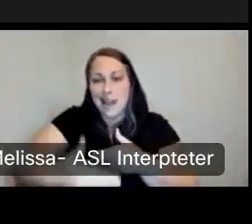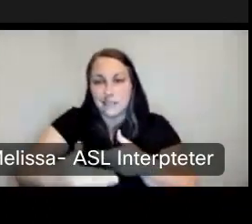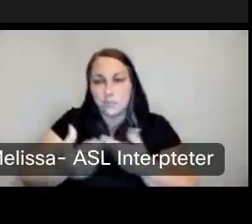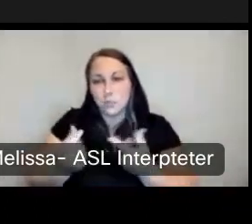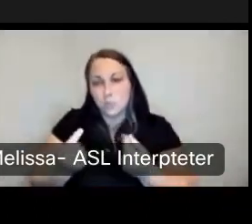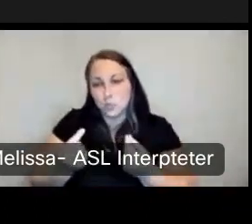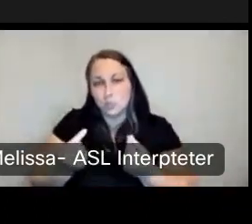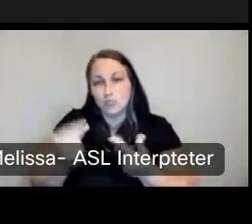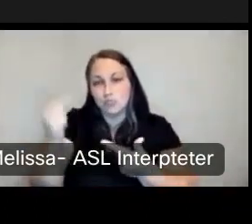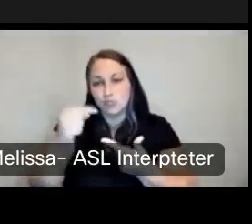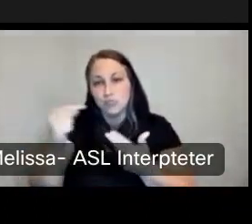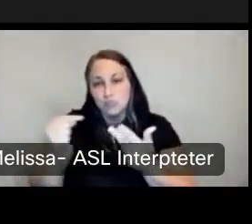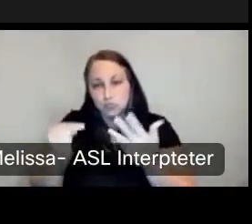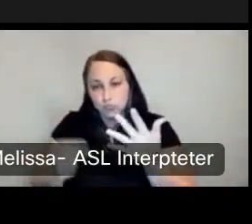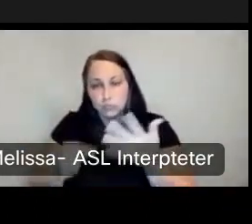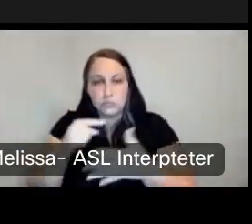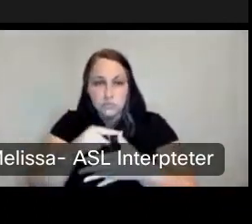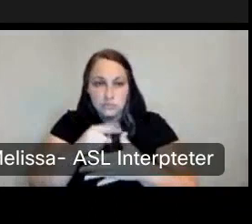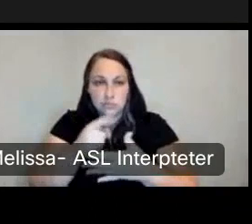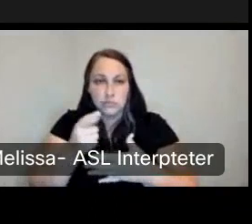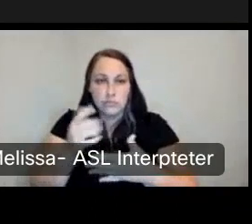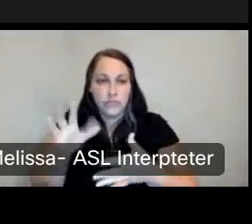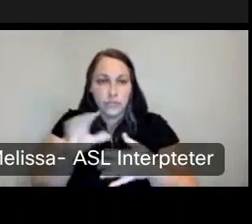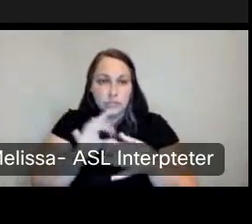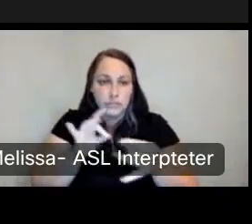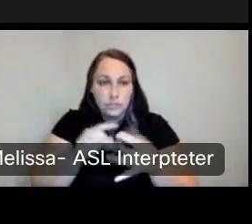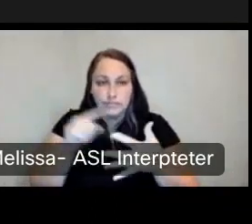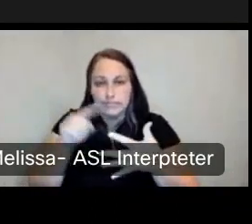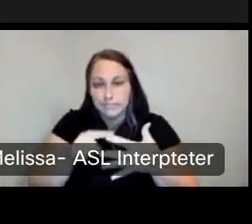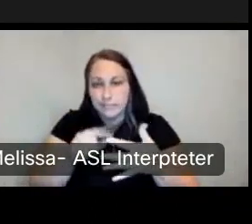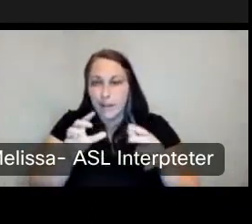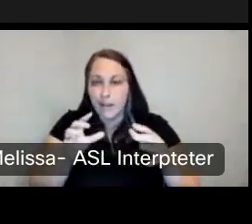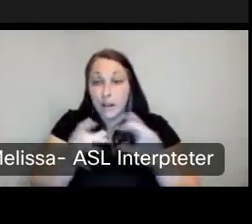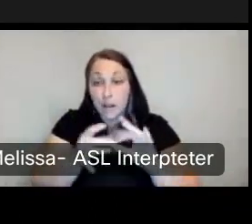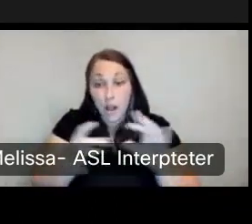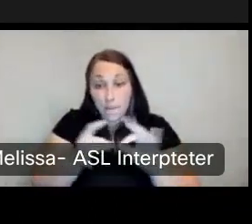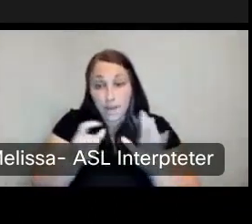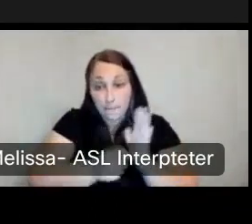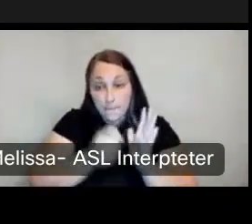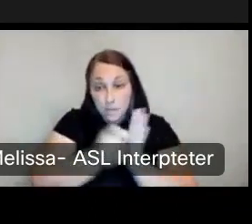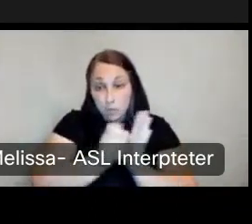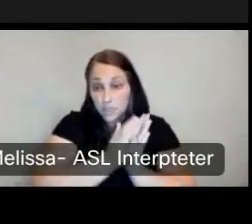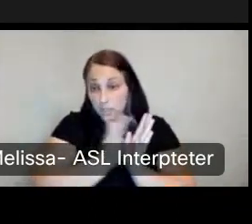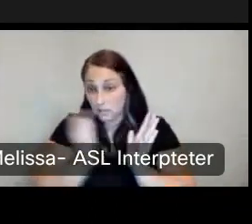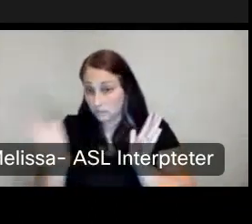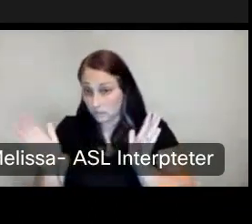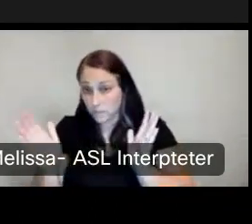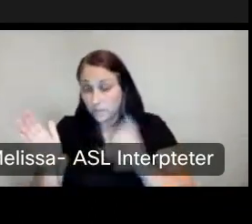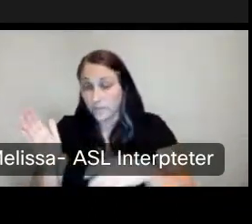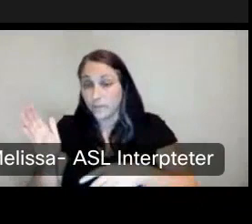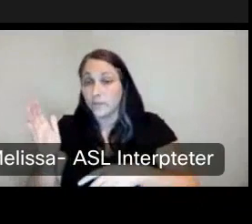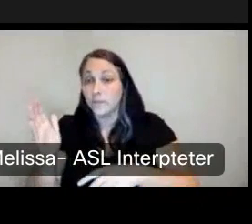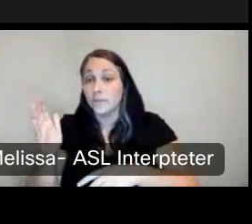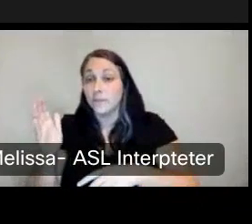um of tracking the comments like I mentioned again the comment period ends at 11 59 PM from September